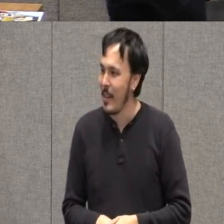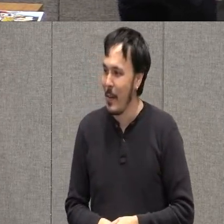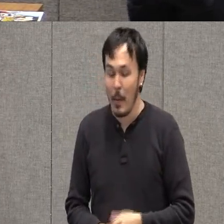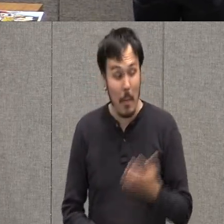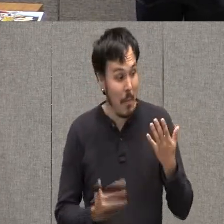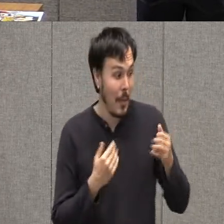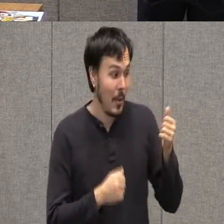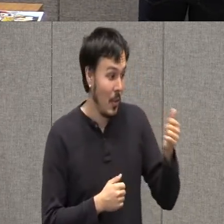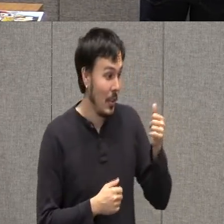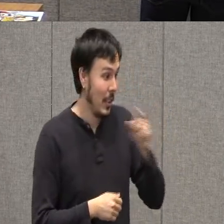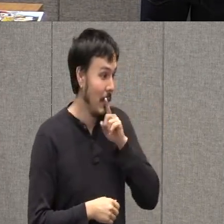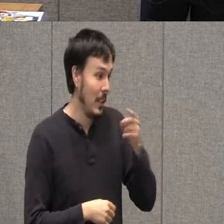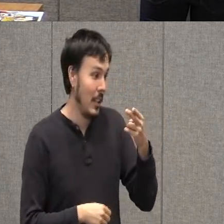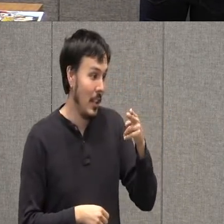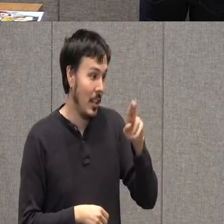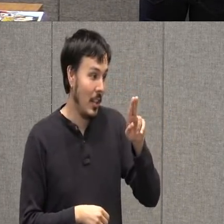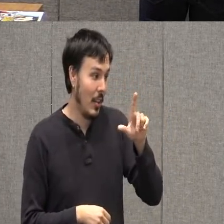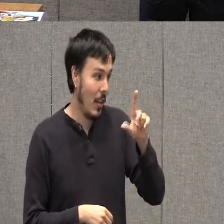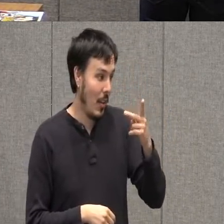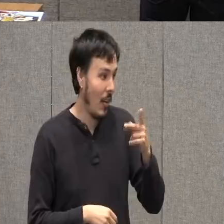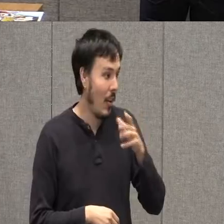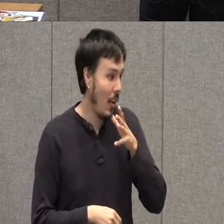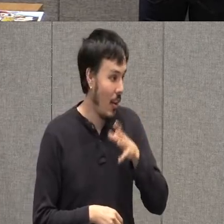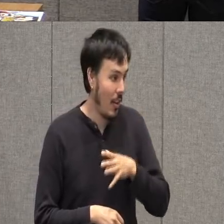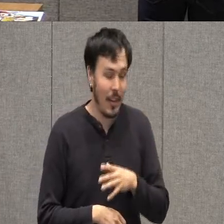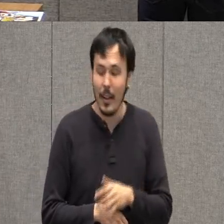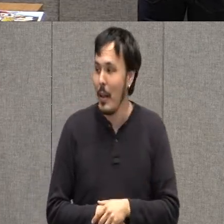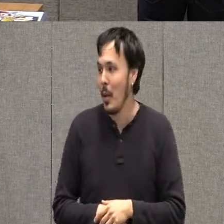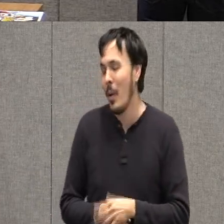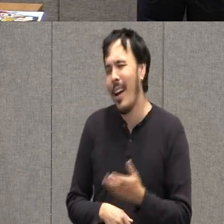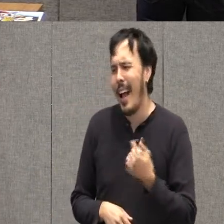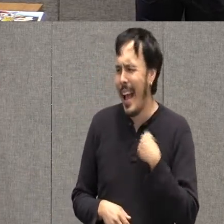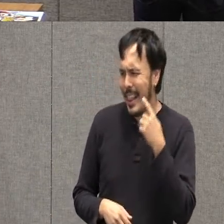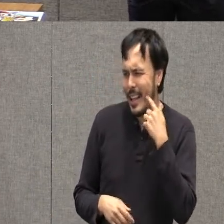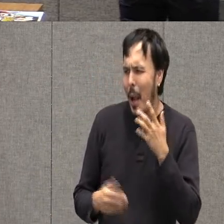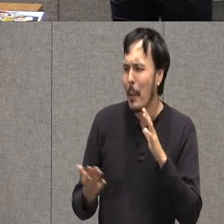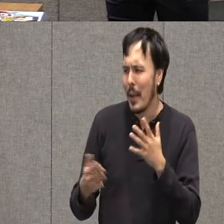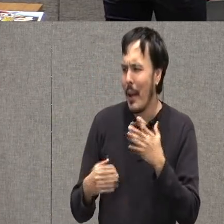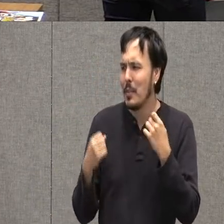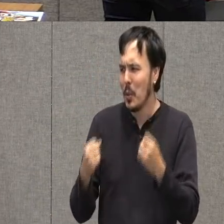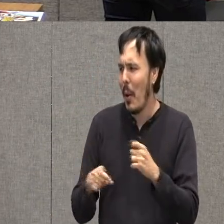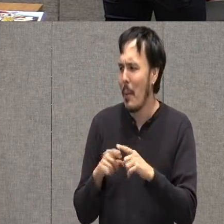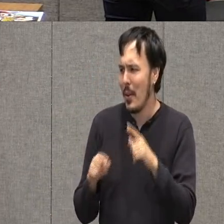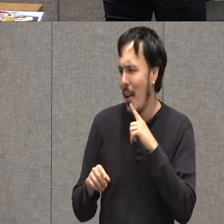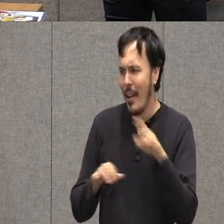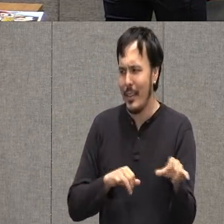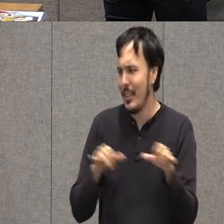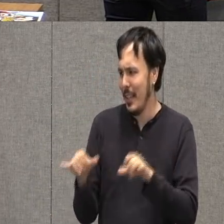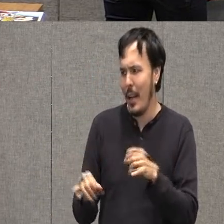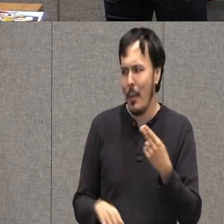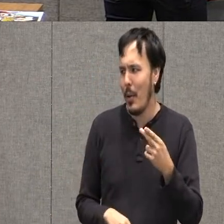but I'm not like too Hulky I don't think. [Potter] Those thighs and those legs. [Ley] But you know what?